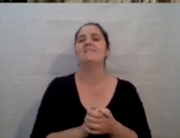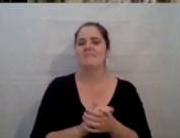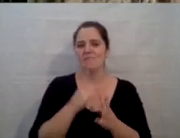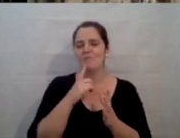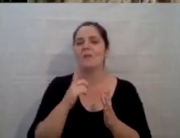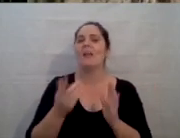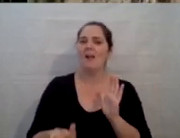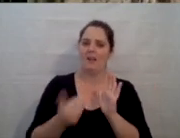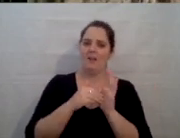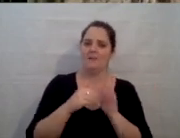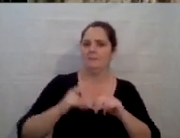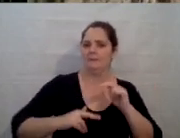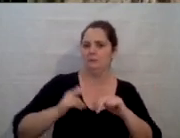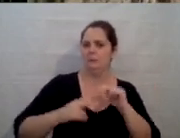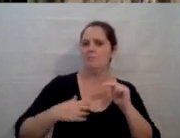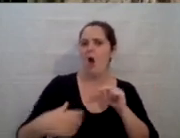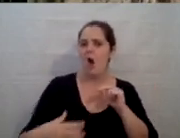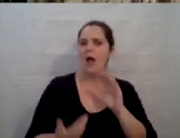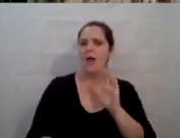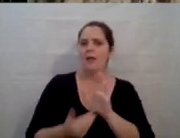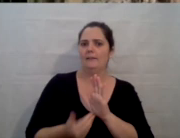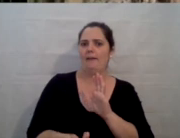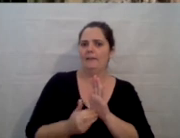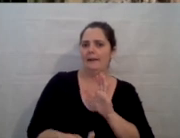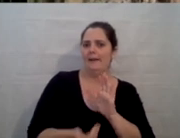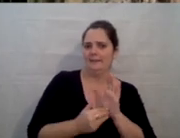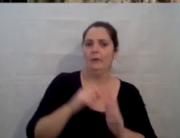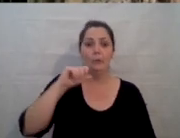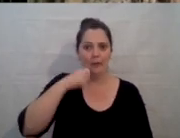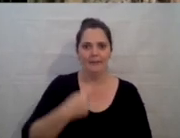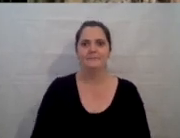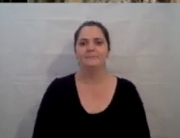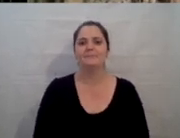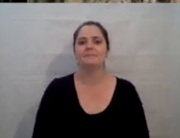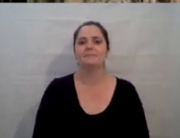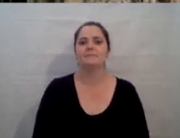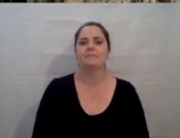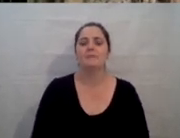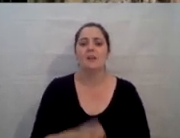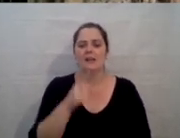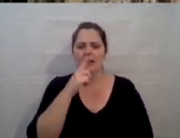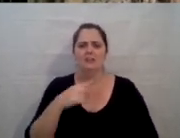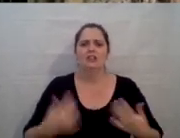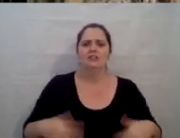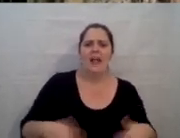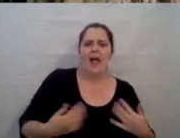build some different or some more information on top of that. Okay y'all excellent, you guys can shake it out.